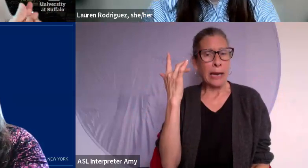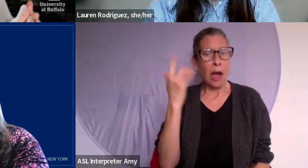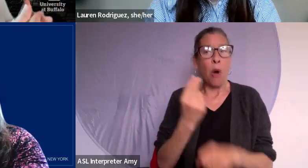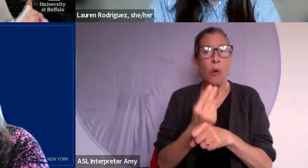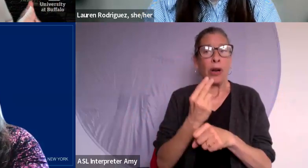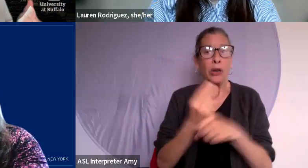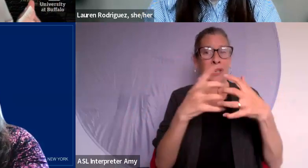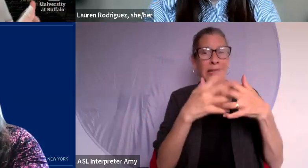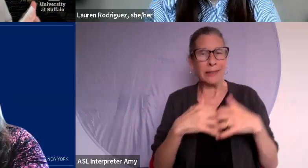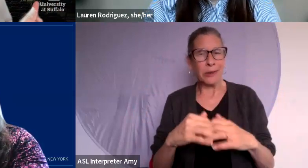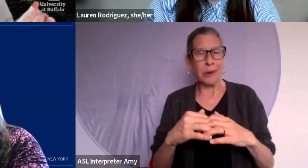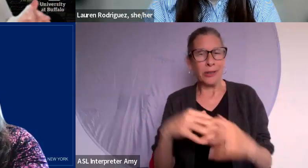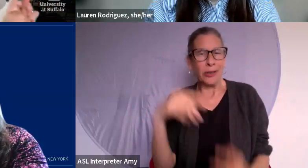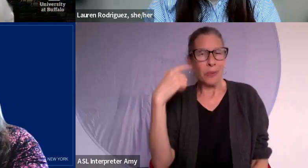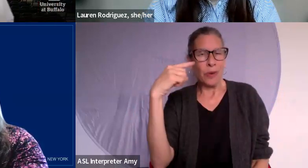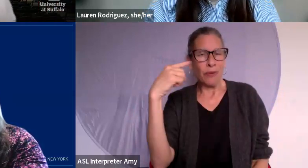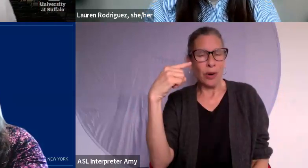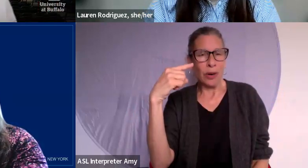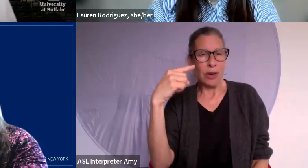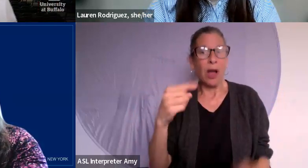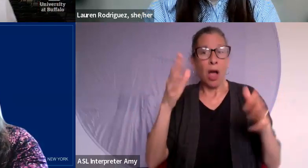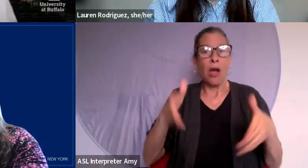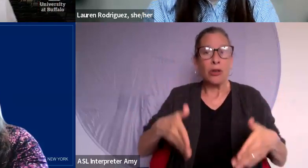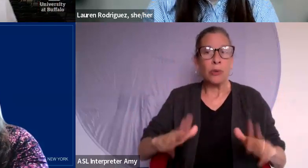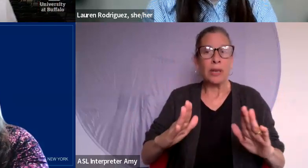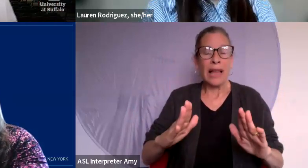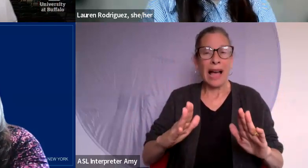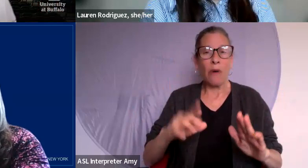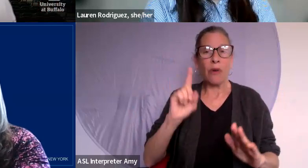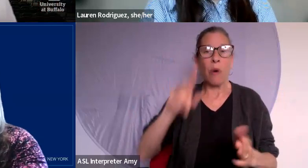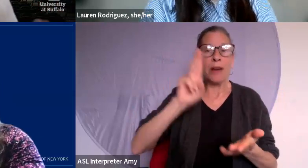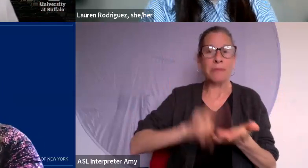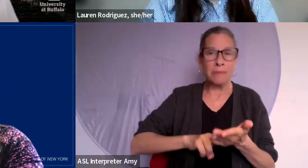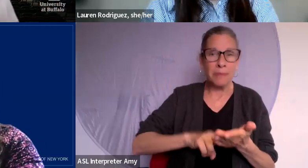integration to allow for Single Sign On or we're just deep